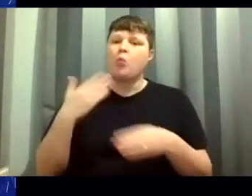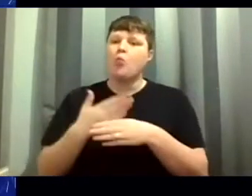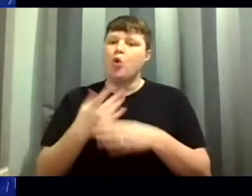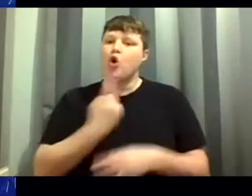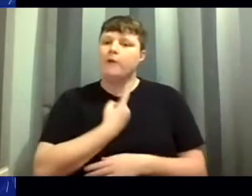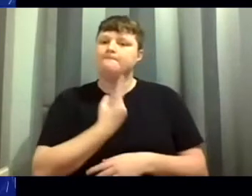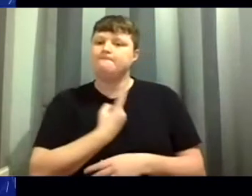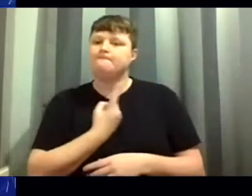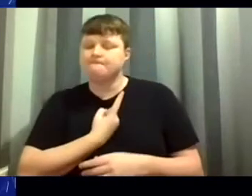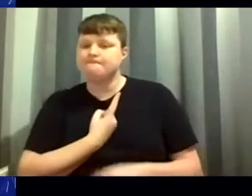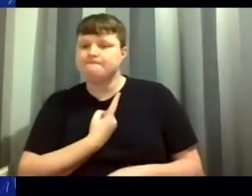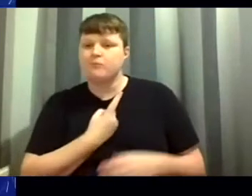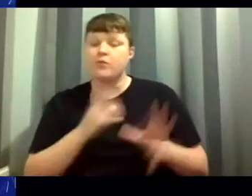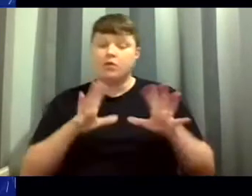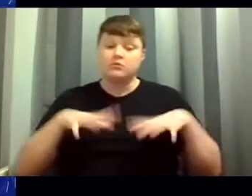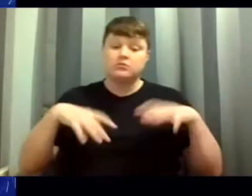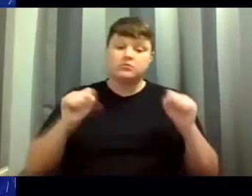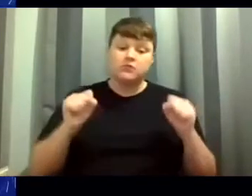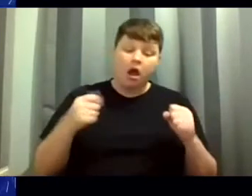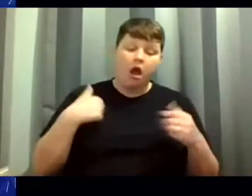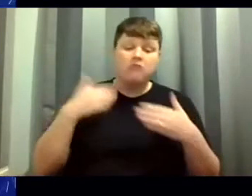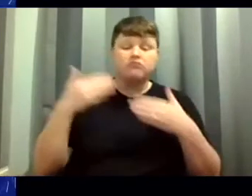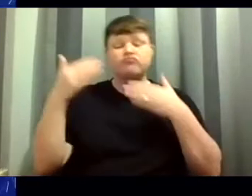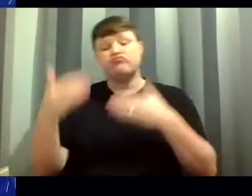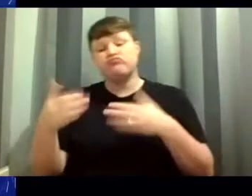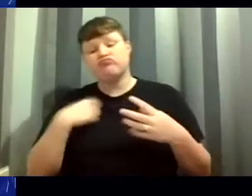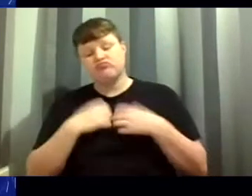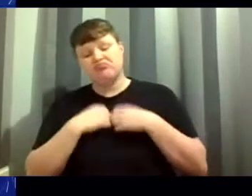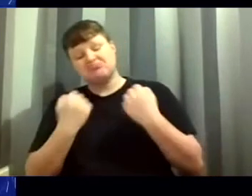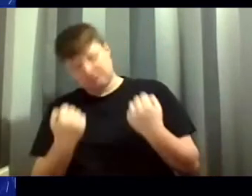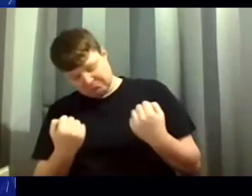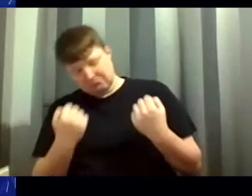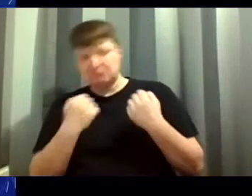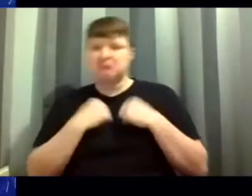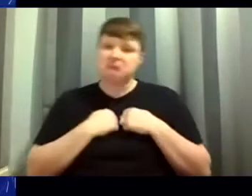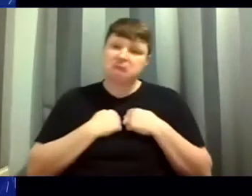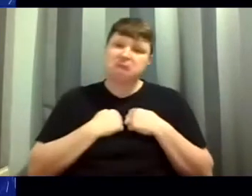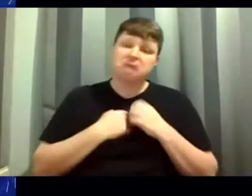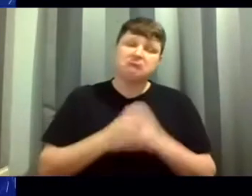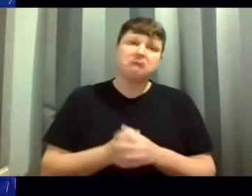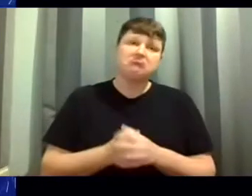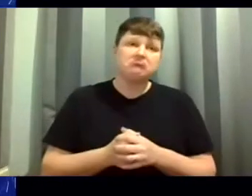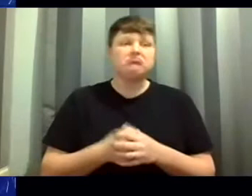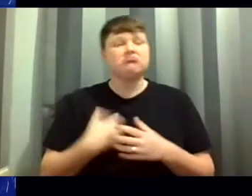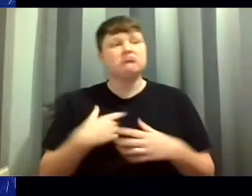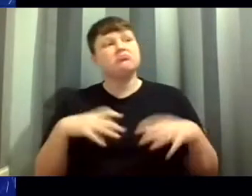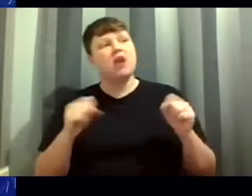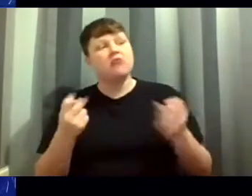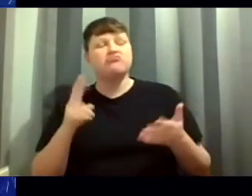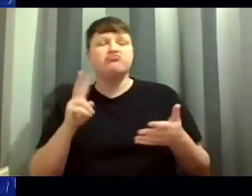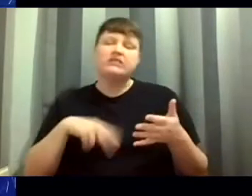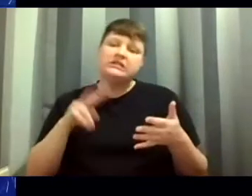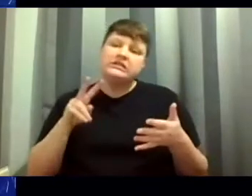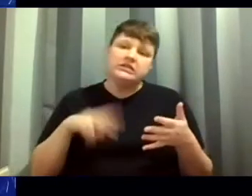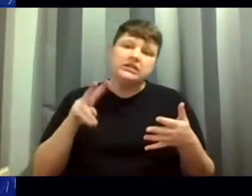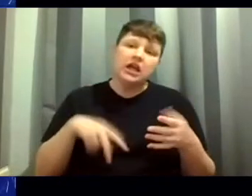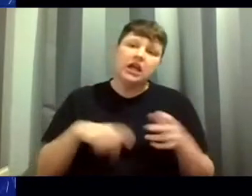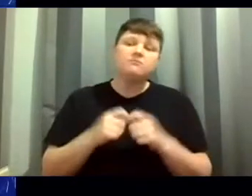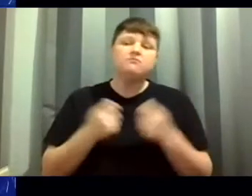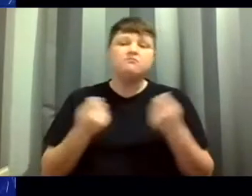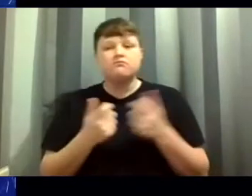It started with a period of introspection then some reading up, some expert consultation, a bit